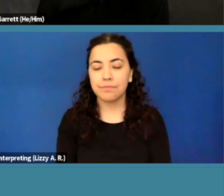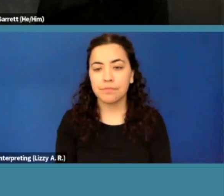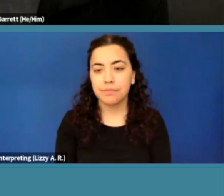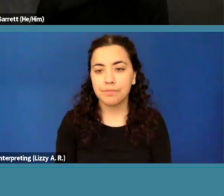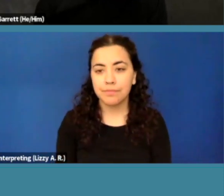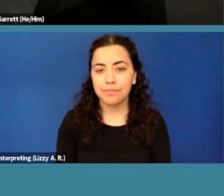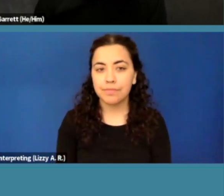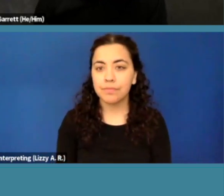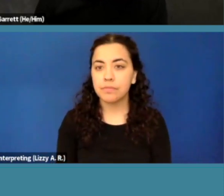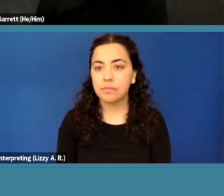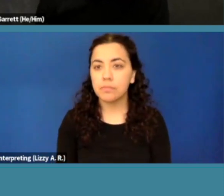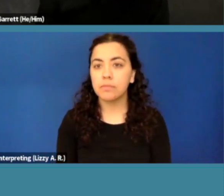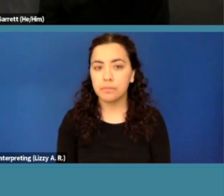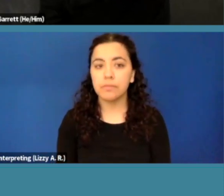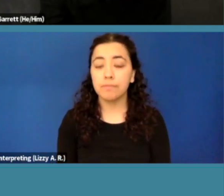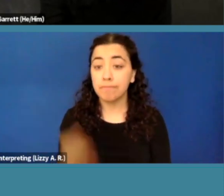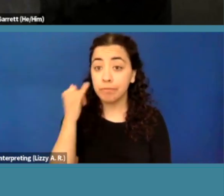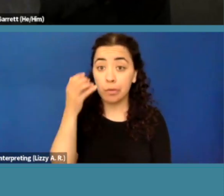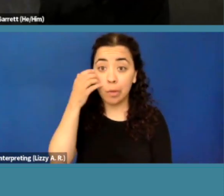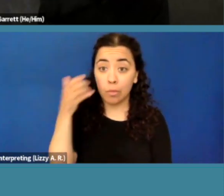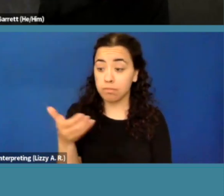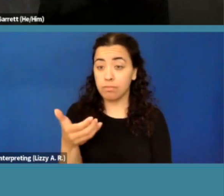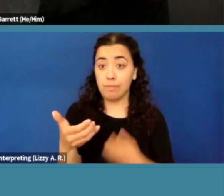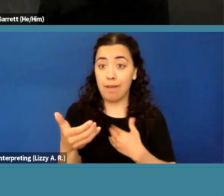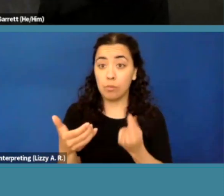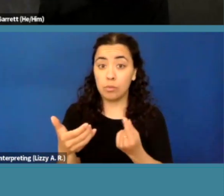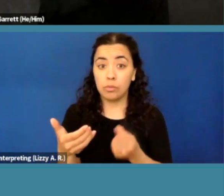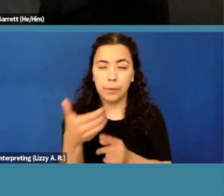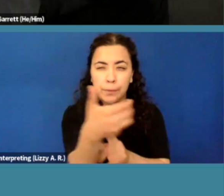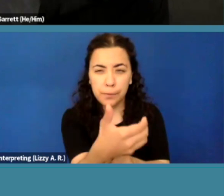Here, if you happen to have your phones, you could also do a quick scan of this QR code.